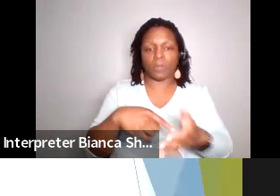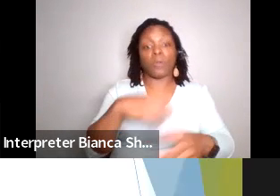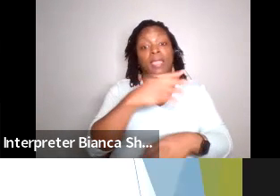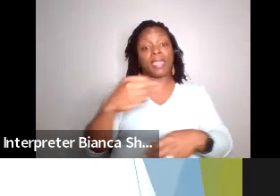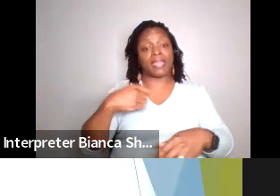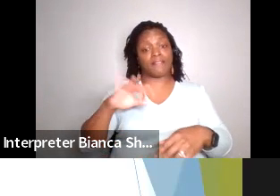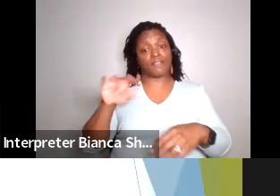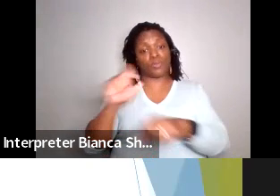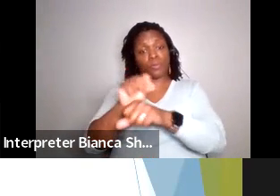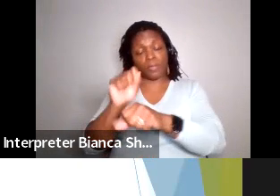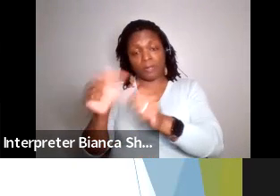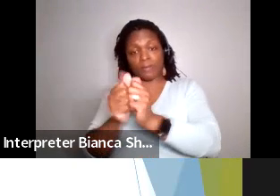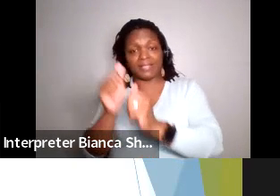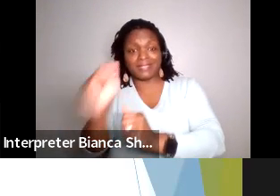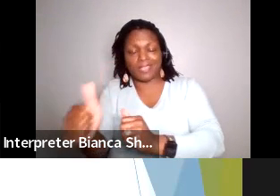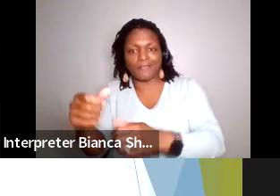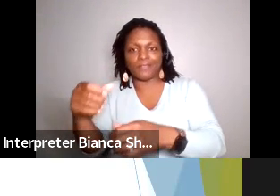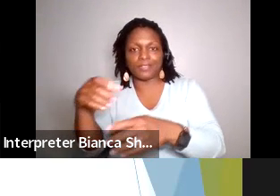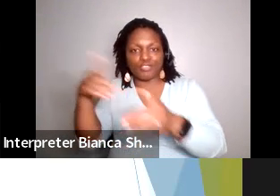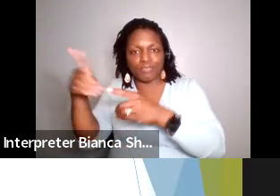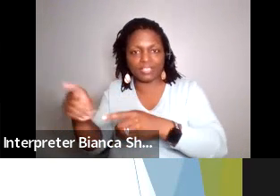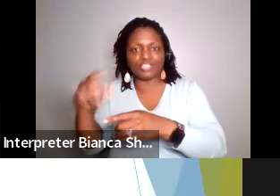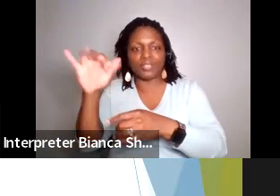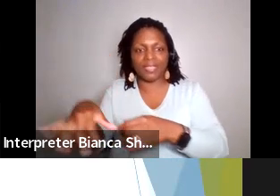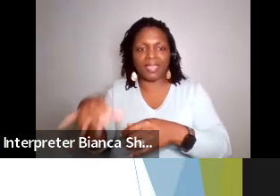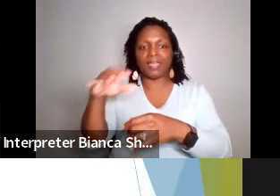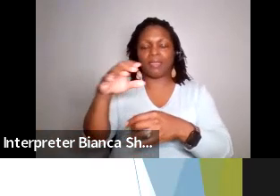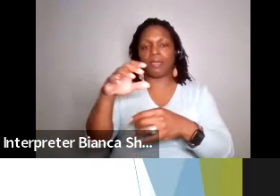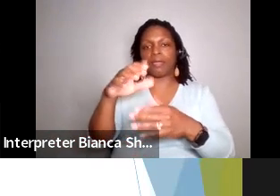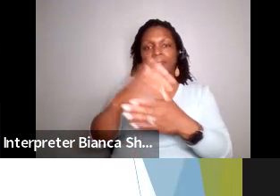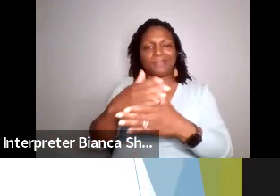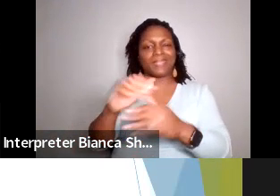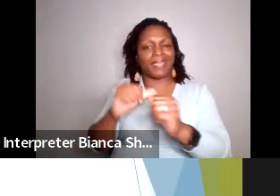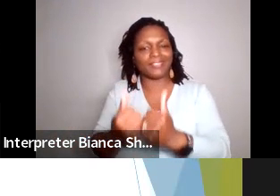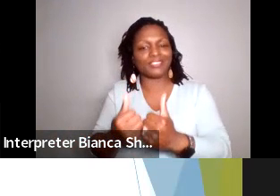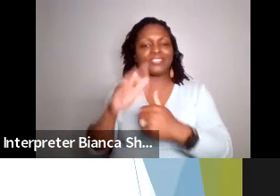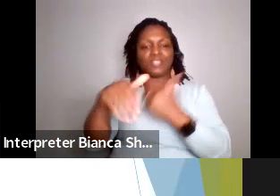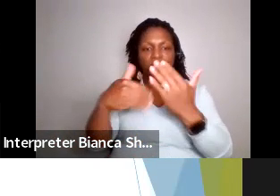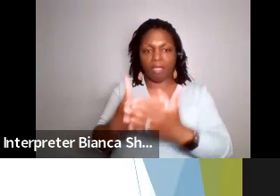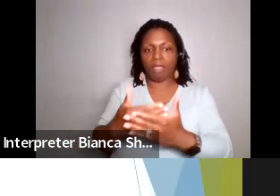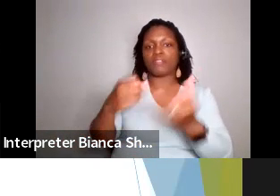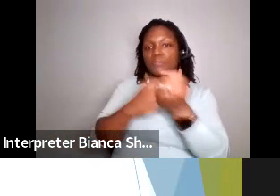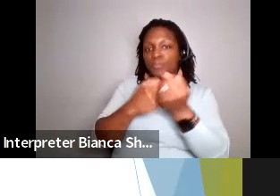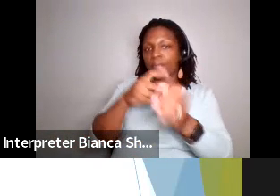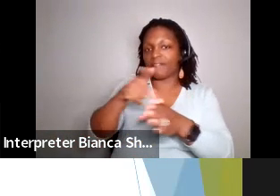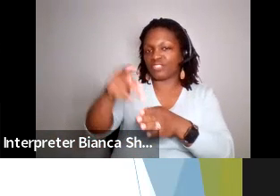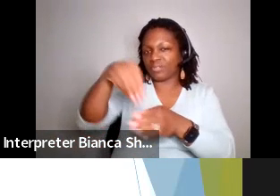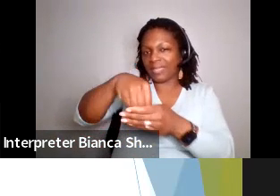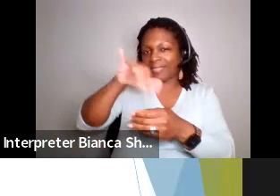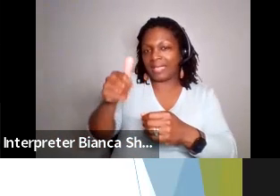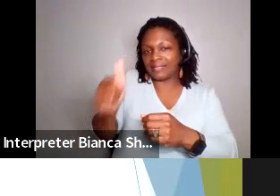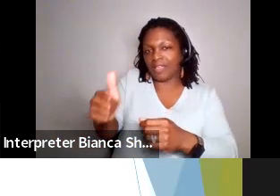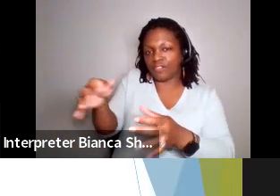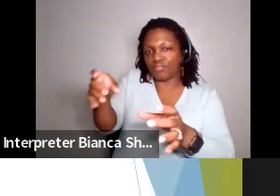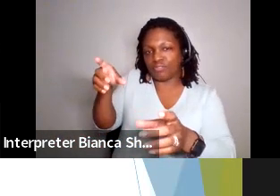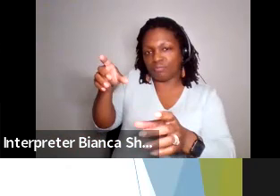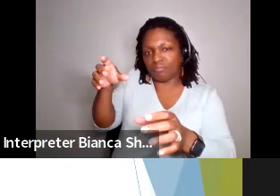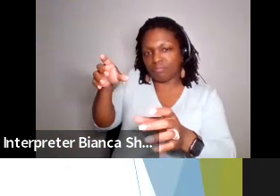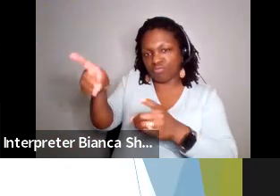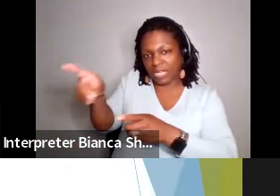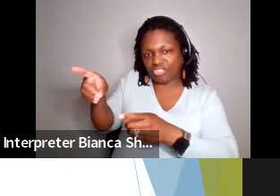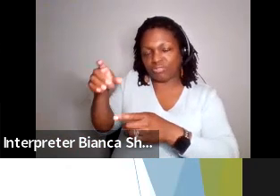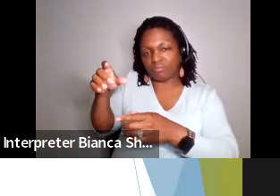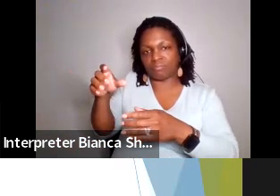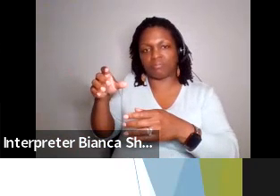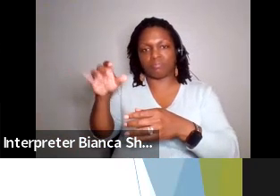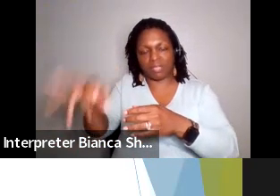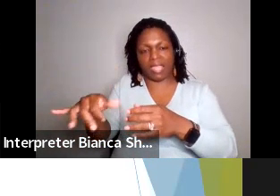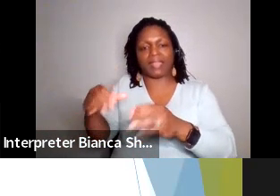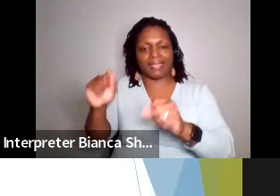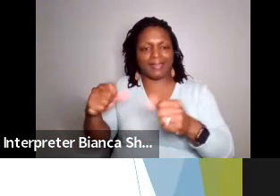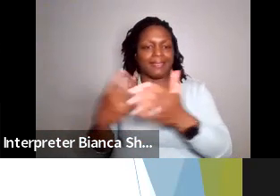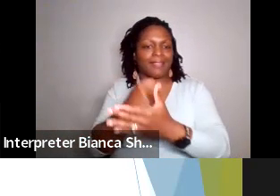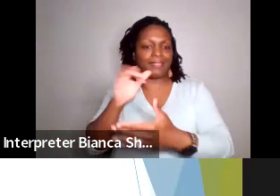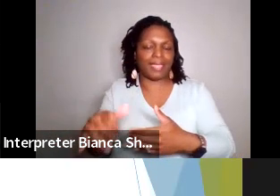fiscal intermediary agents. We have to make sure that the direct support professionals in self-direction will receive the bonus payments. and then we have to make this system talk to this system and then we